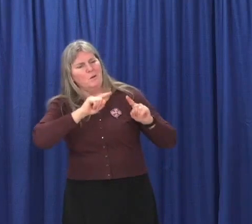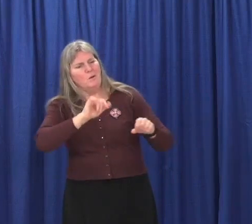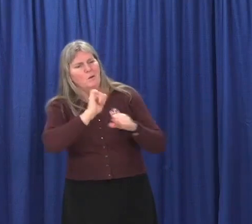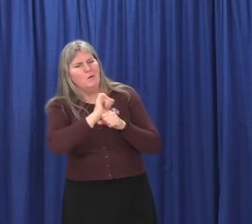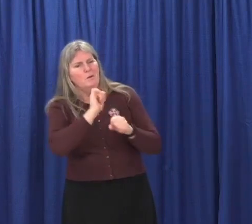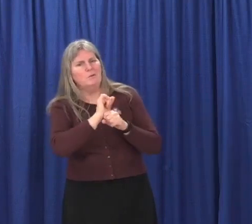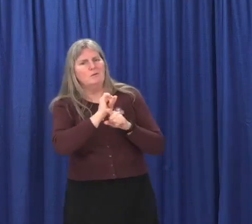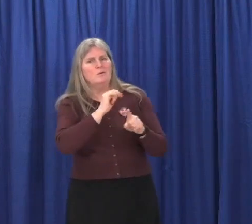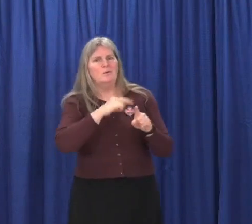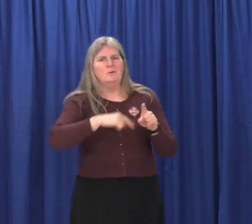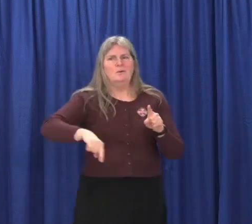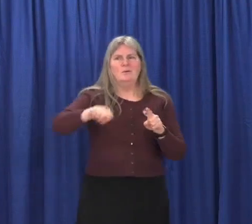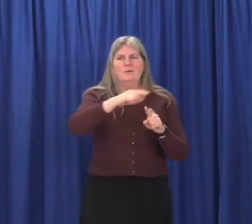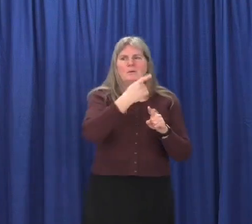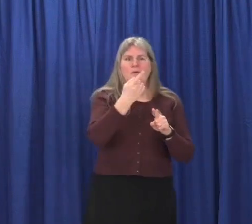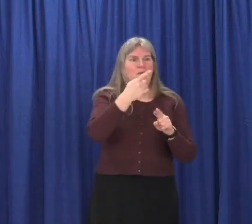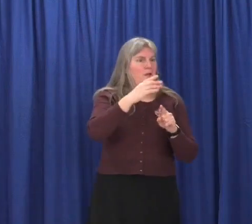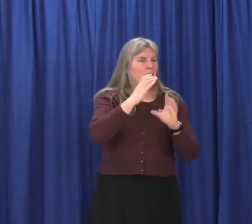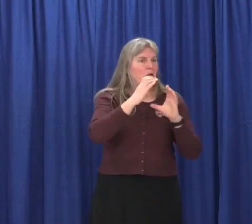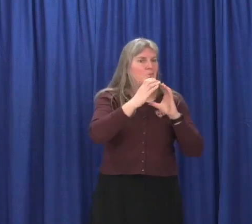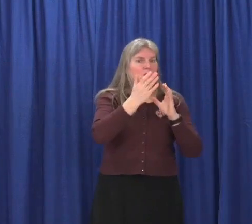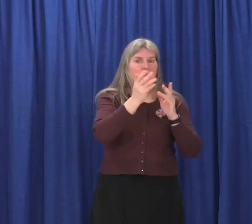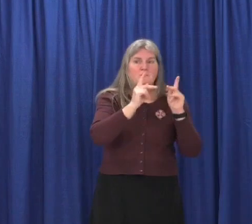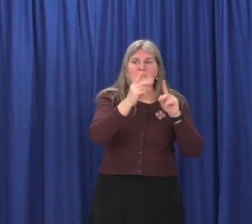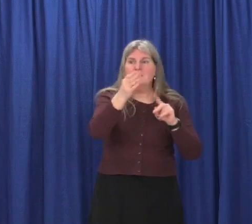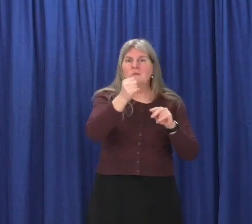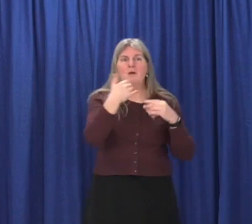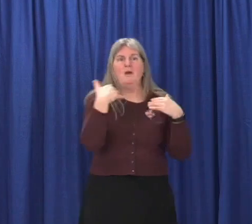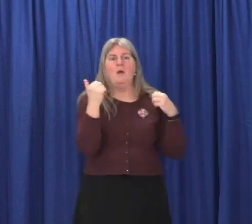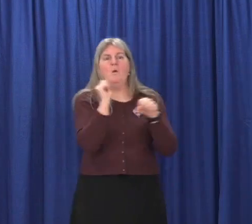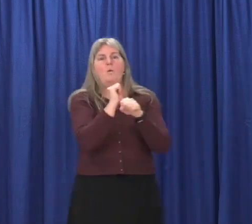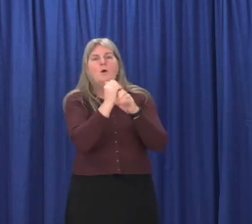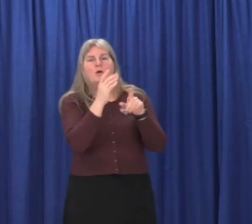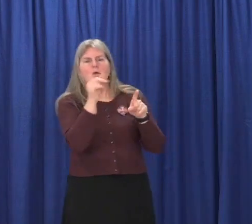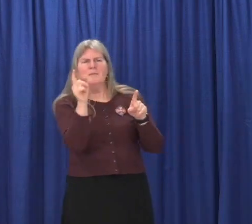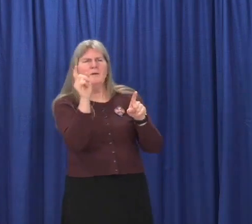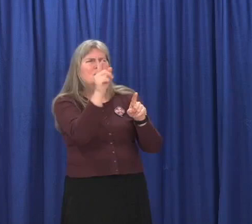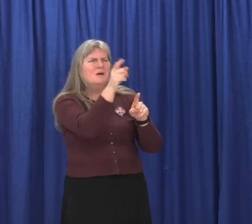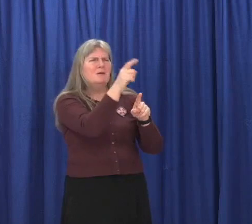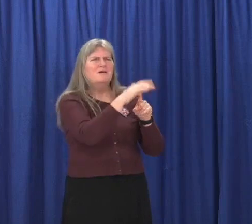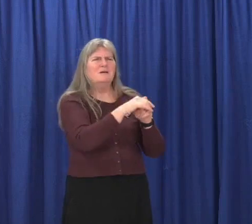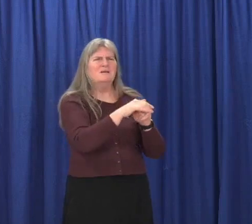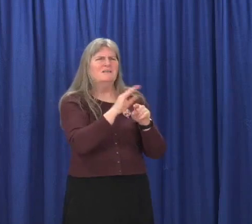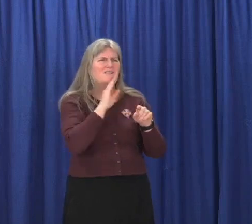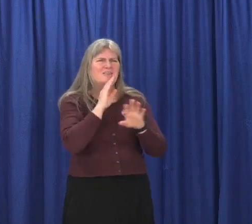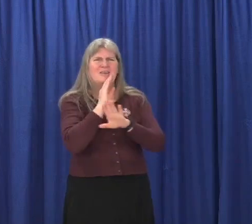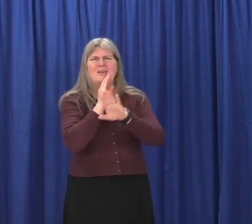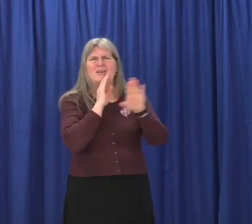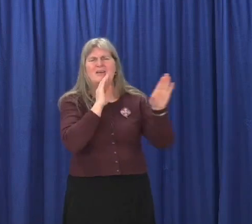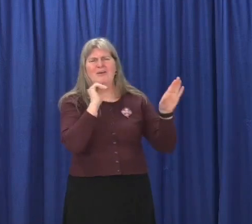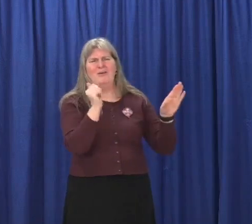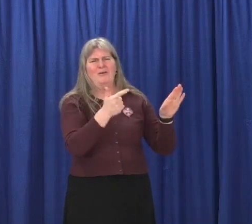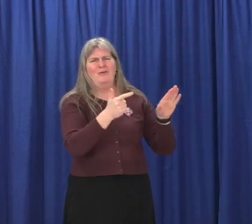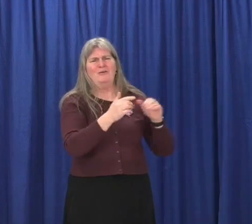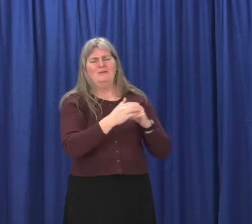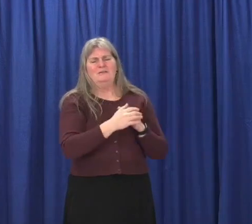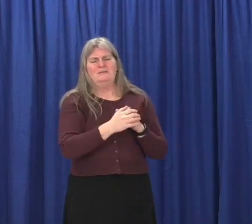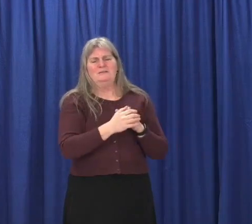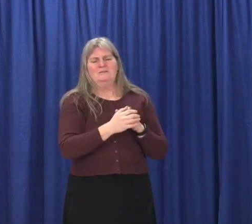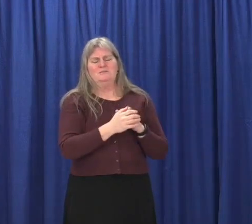the folks that show up every day during the pandemic. You know, everybody's frustrated. I just want to make sure that